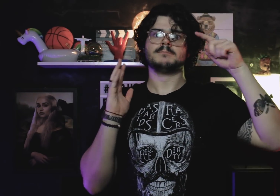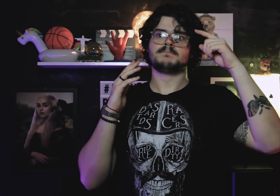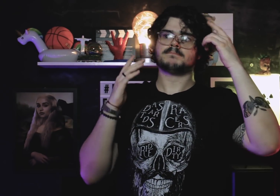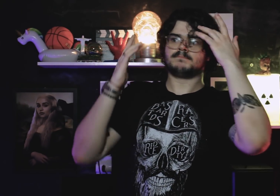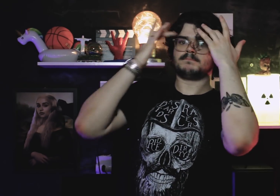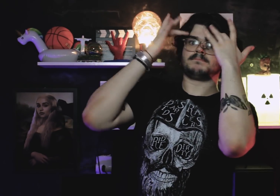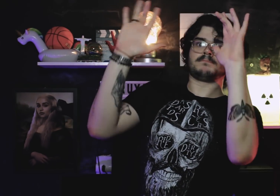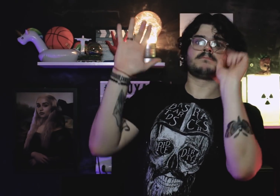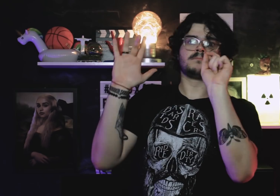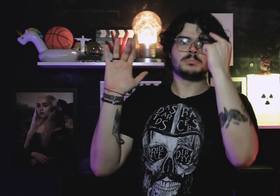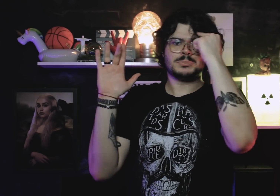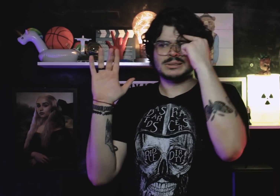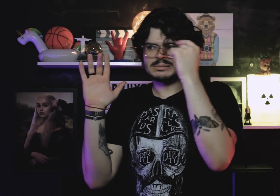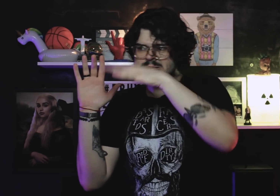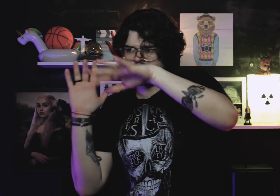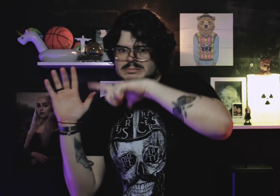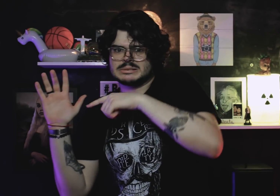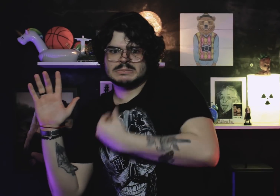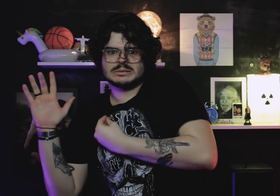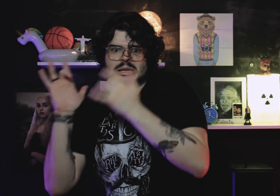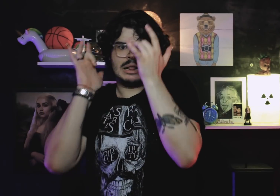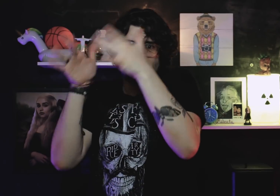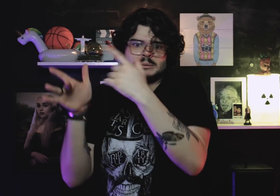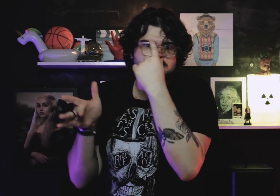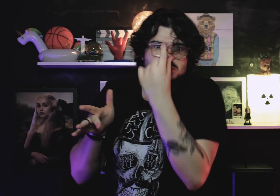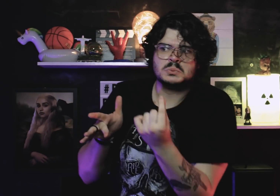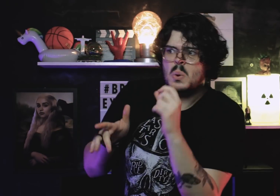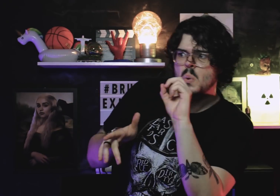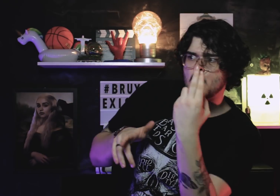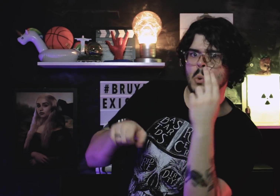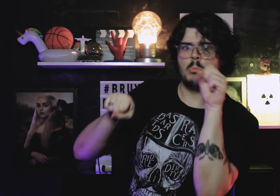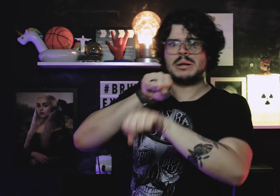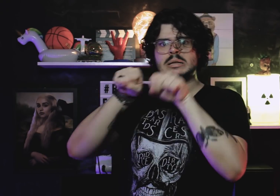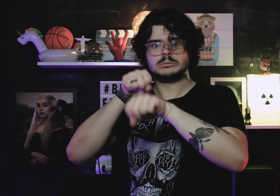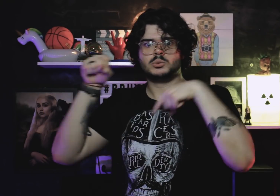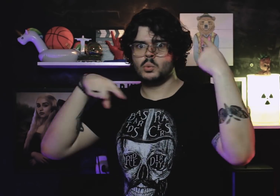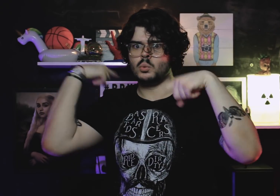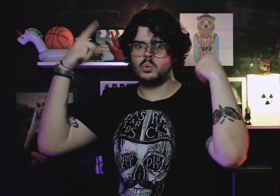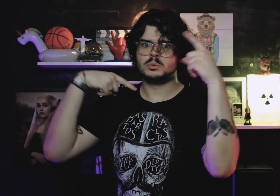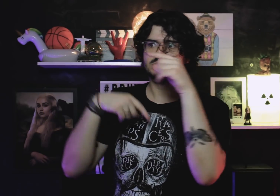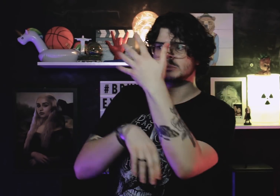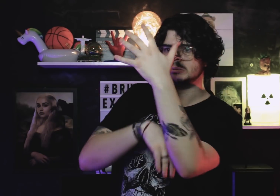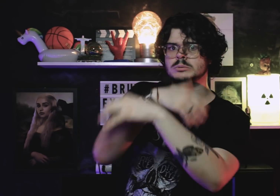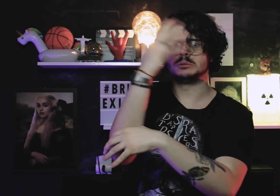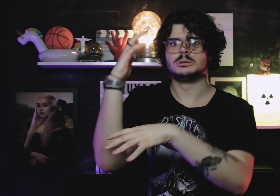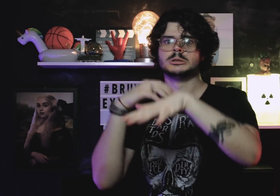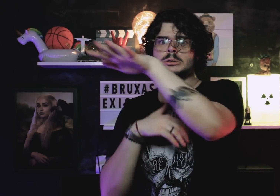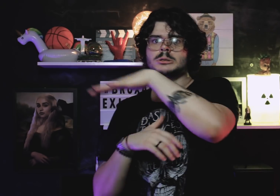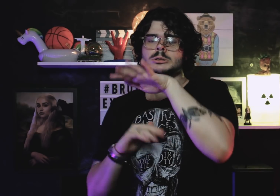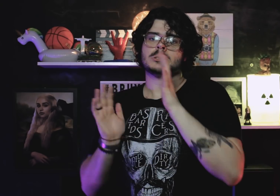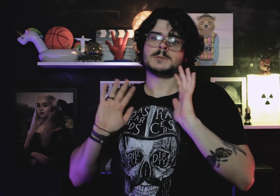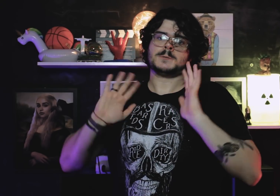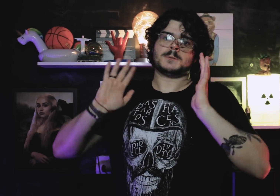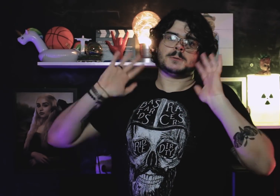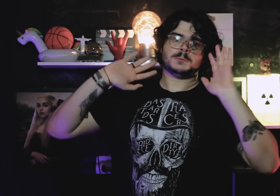because they believed there was a witch or a type of serial killer in the forest.